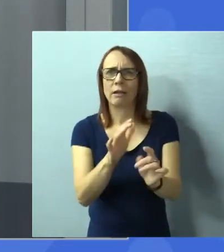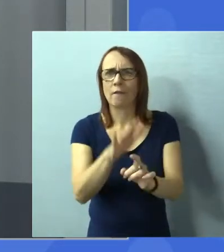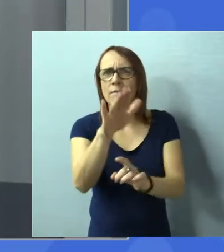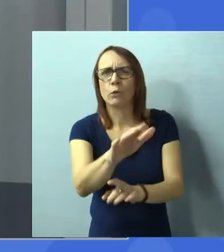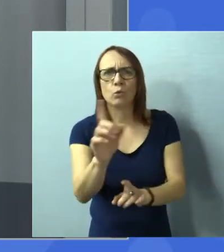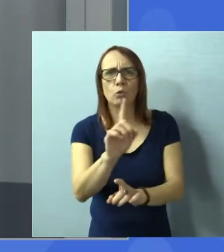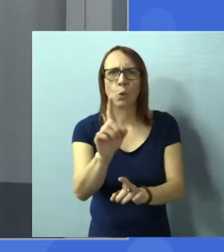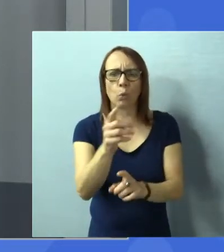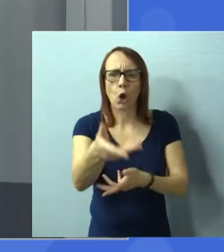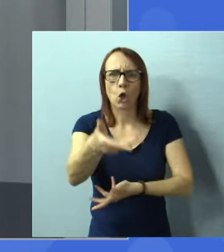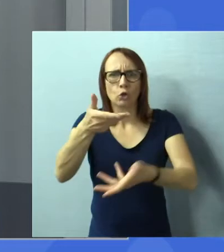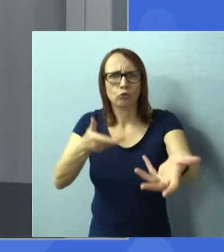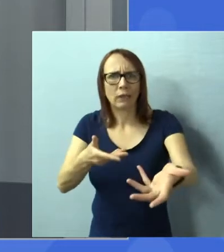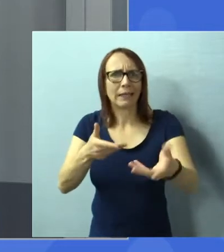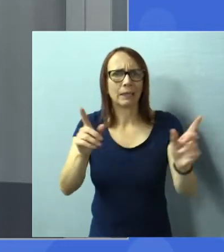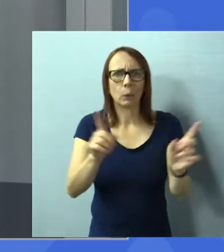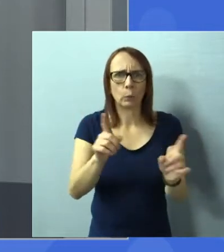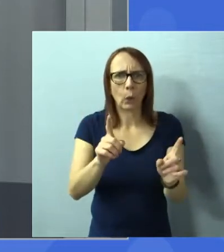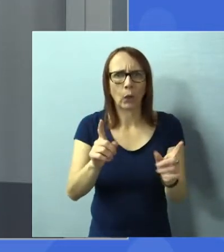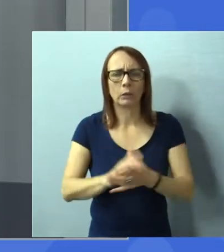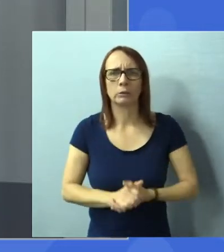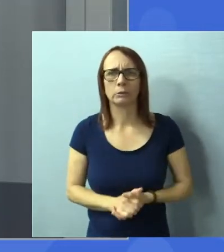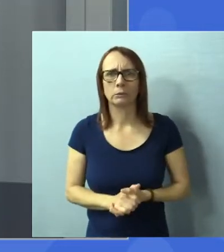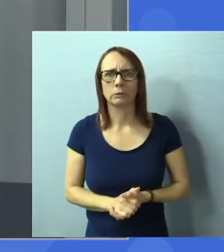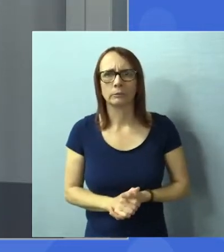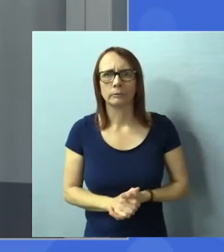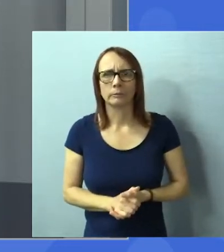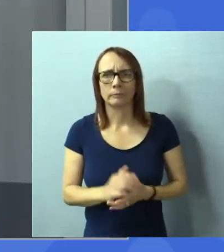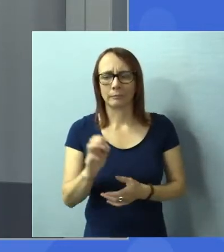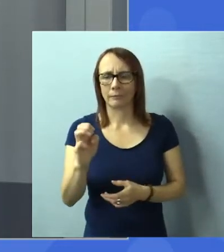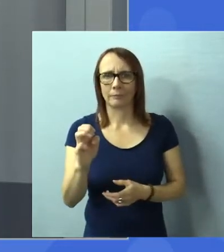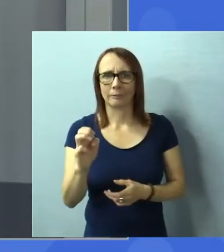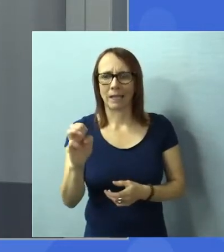relationship look like with the European Union the EU would not negotiate that